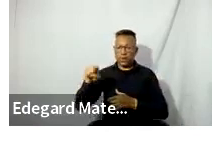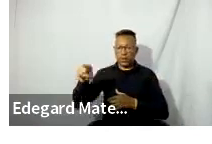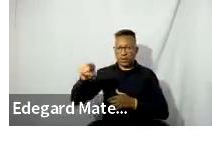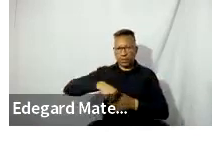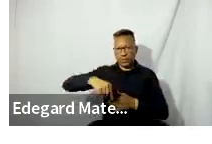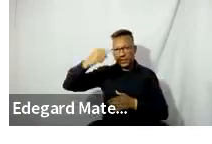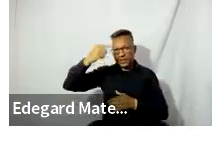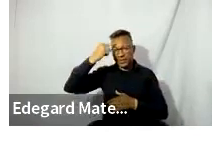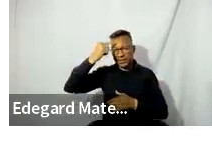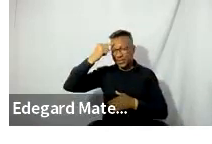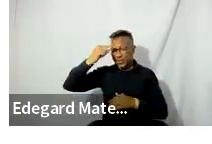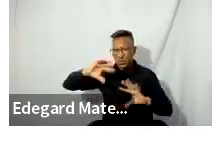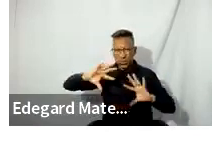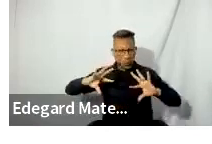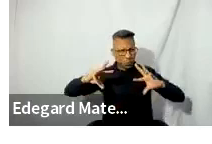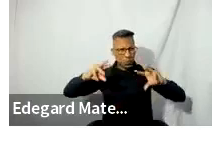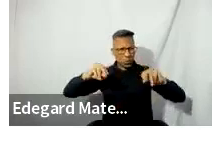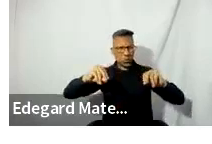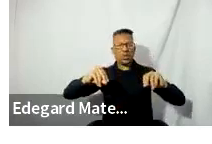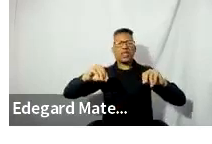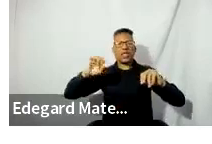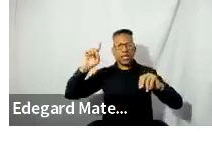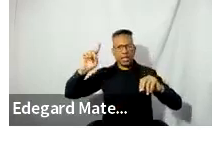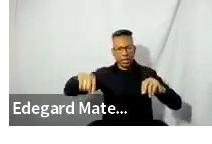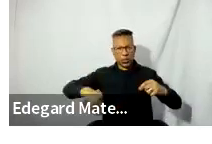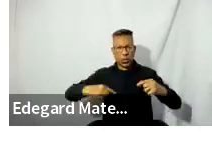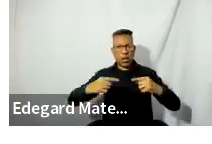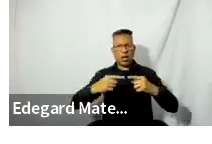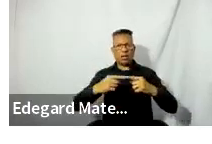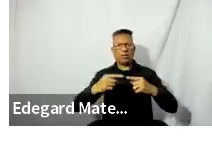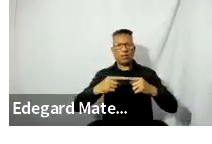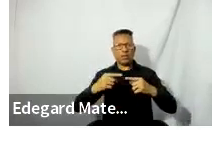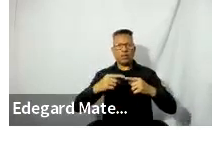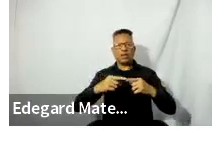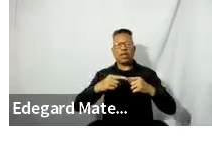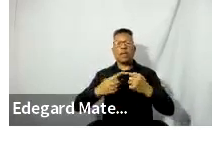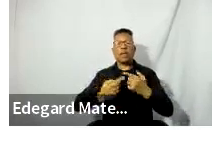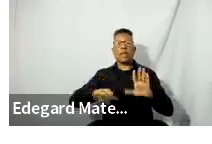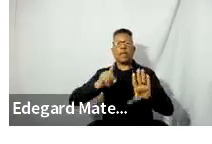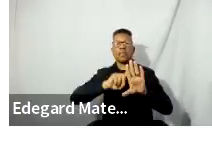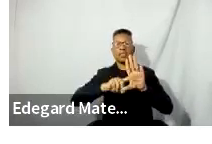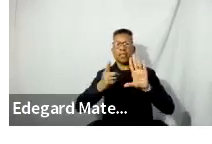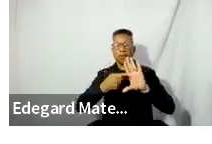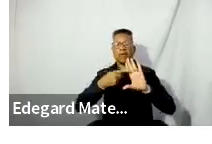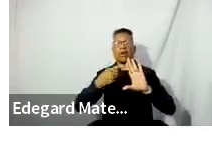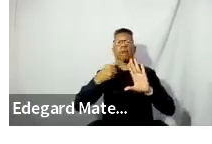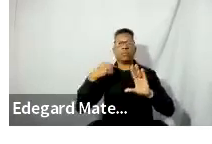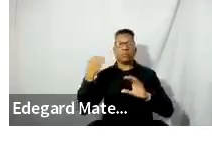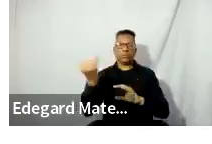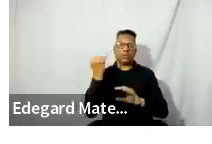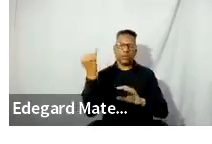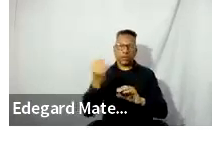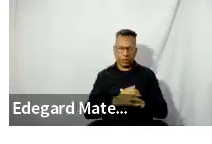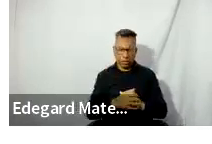The The social. That is an interesting metaphor as well. I think. I won't do well on it